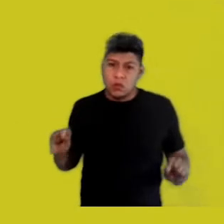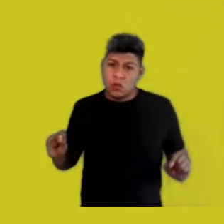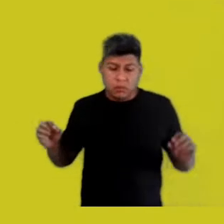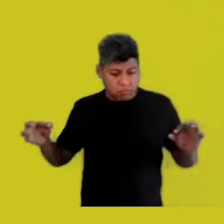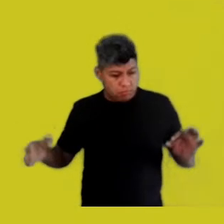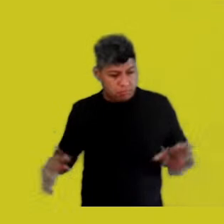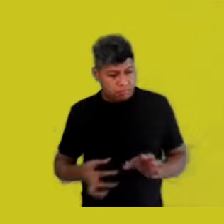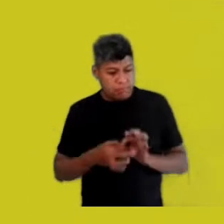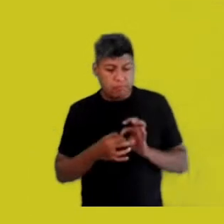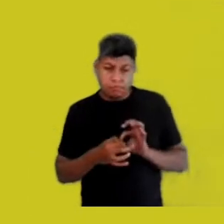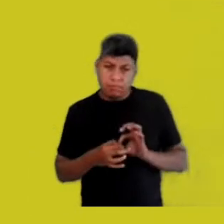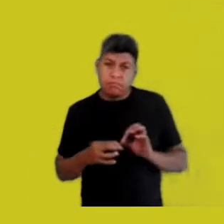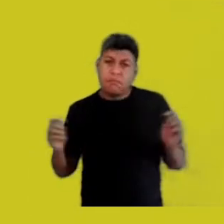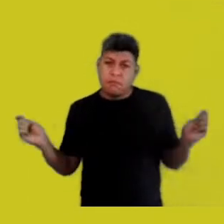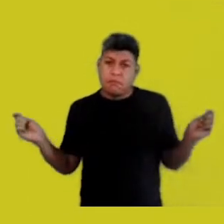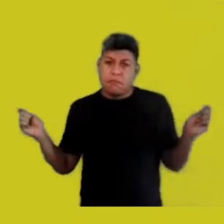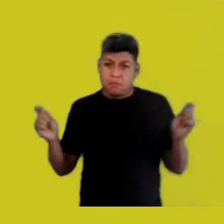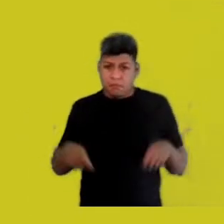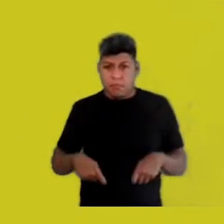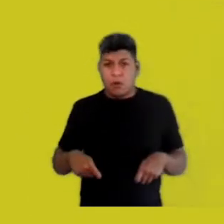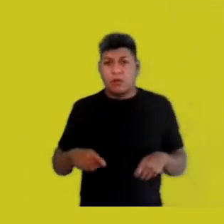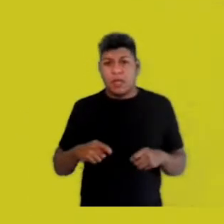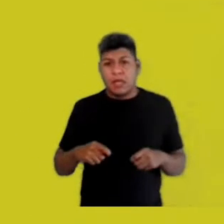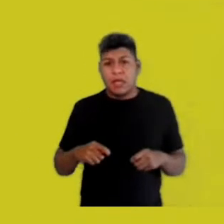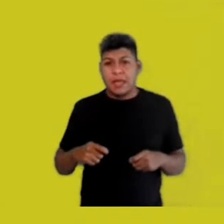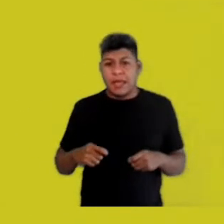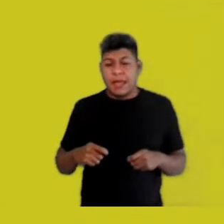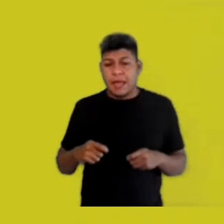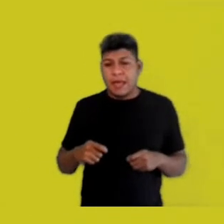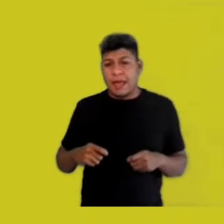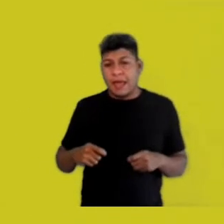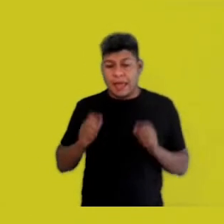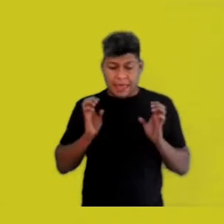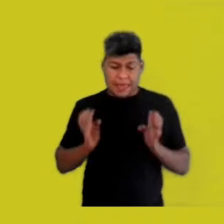to ethical and poetic problems, like I said on the first day,